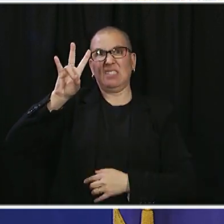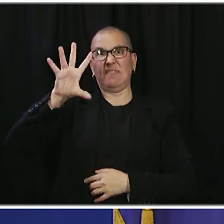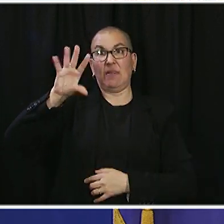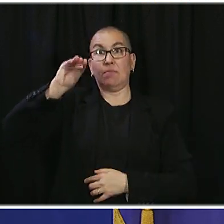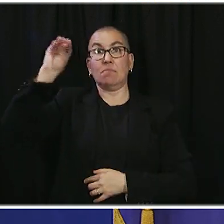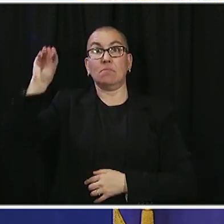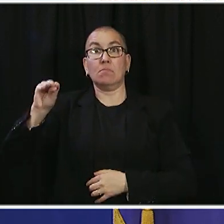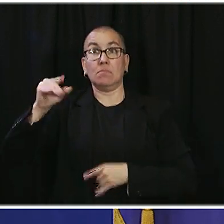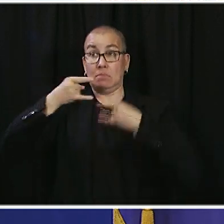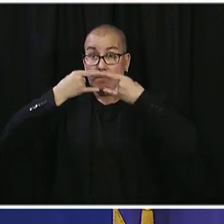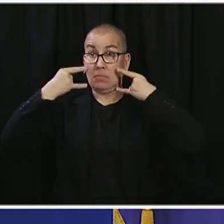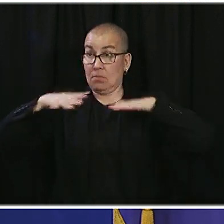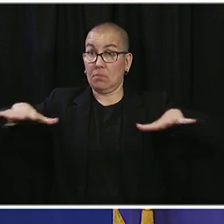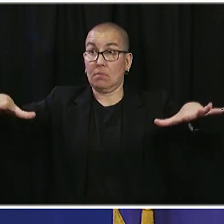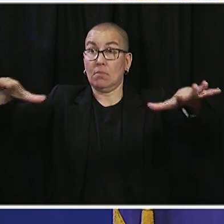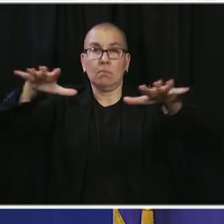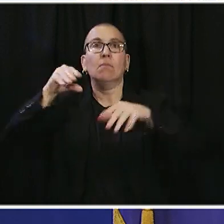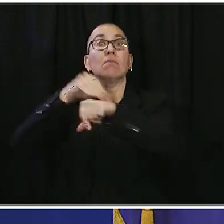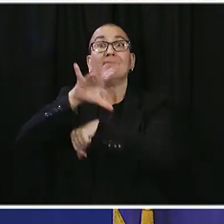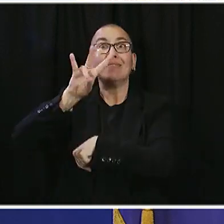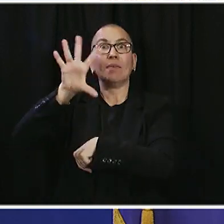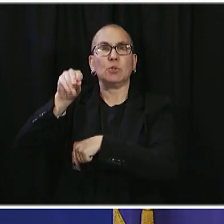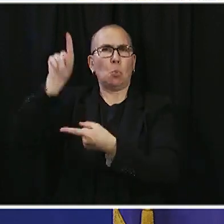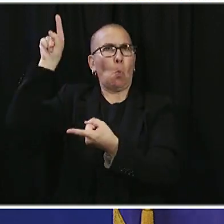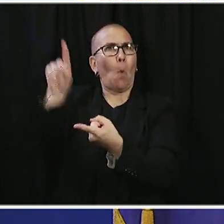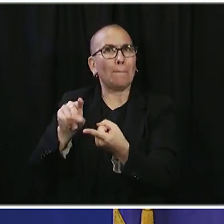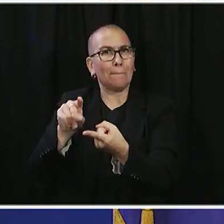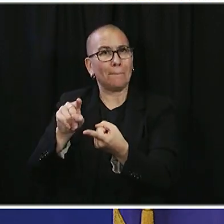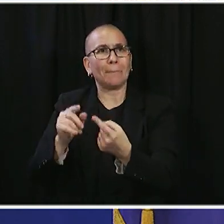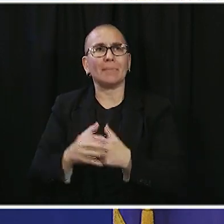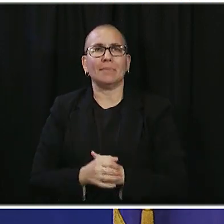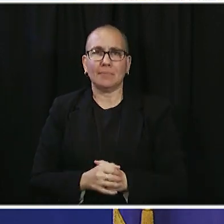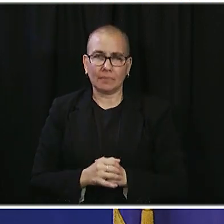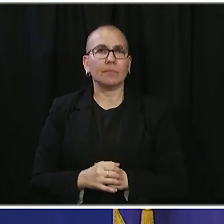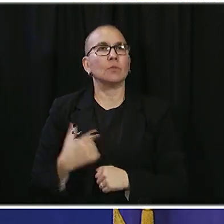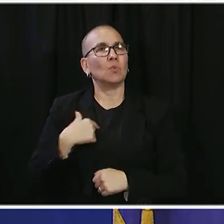CLOTH MASKS, THAT YOU START TO SEE SOME GAINS IN THAT. WE'RE MOVING THE DIAL. WE HAVE TO.